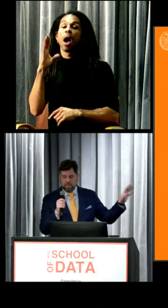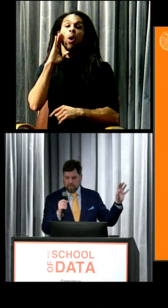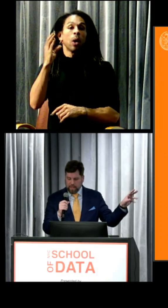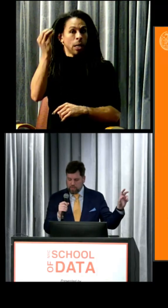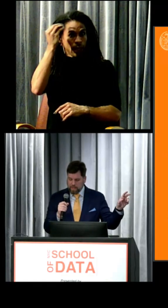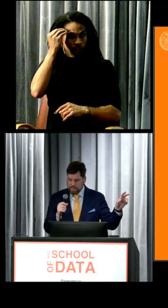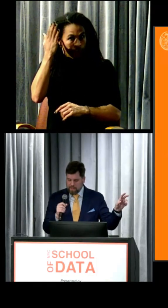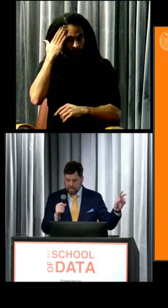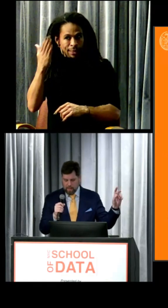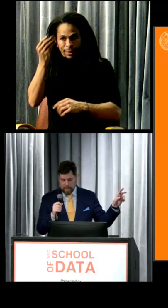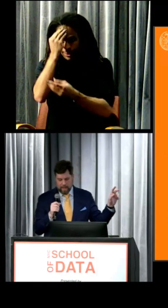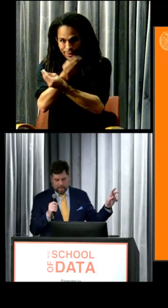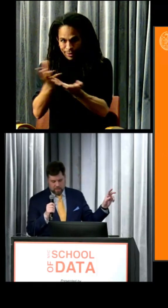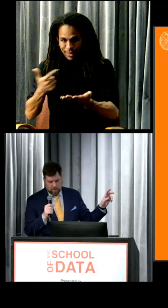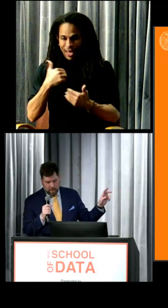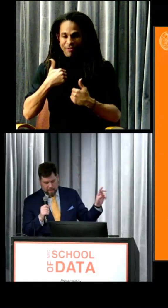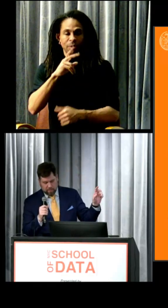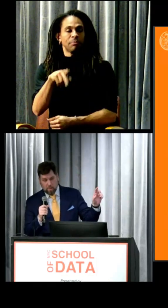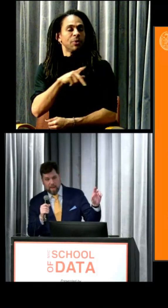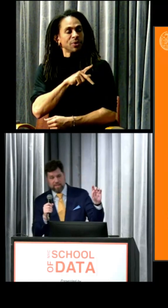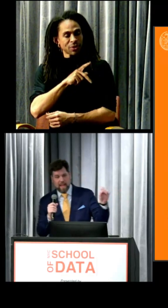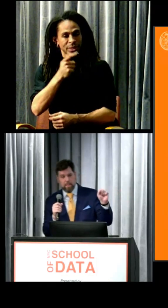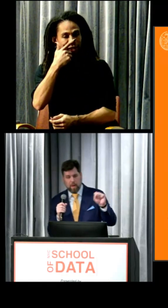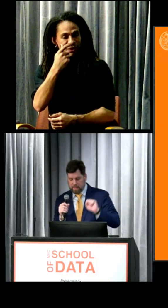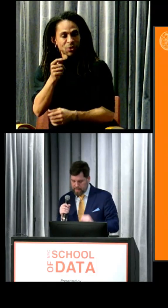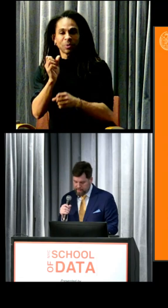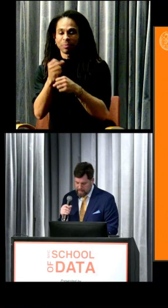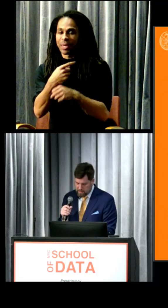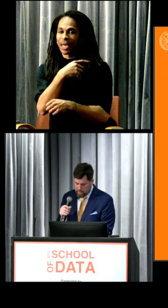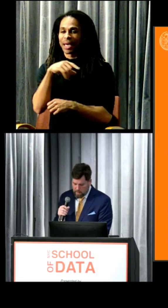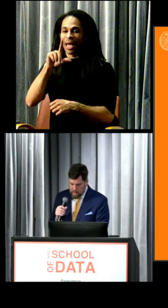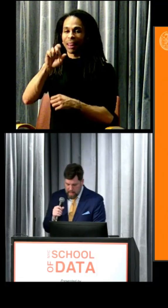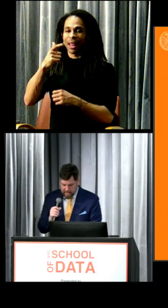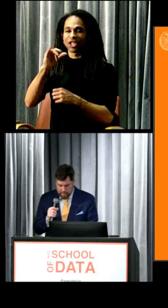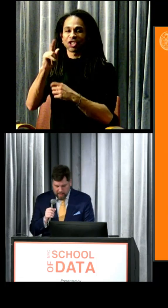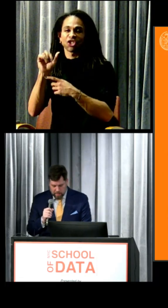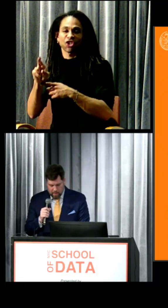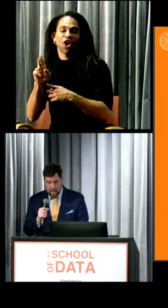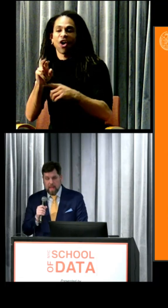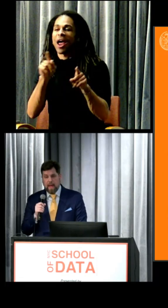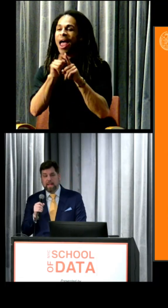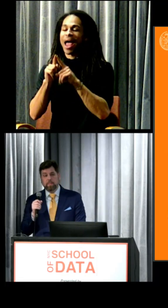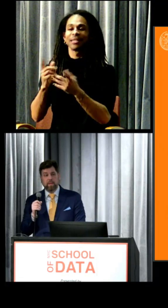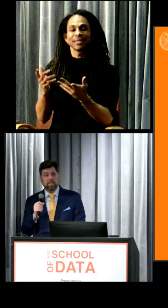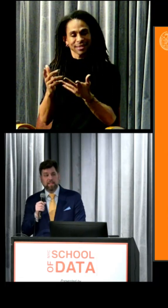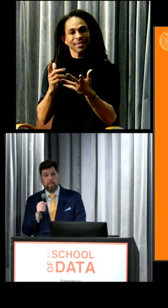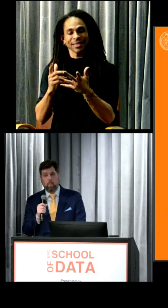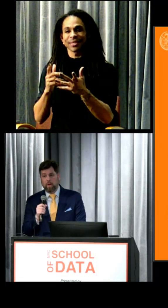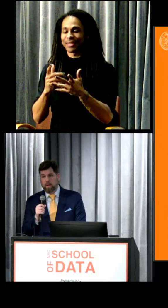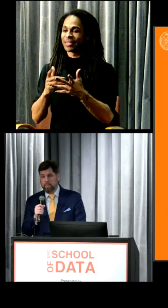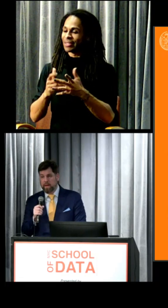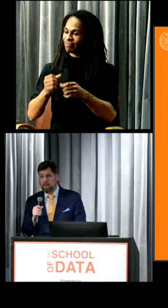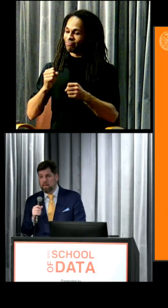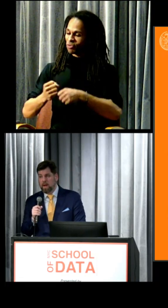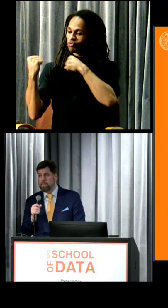So we were really grateful that they, we had built this relationship of trust over the user testing portion of the project.